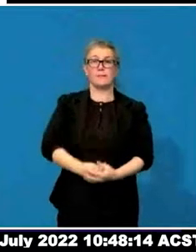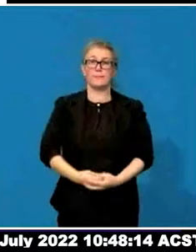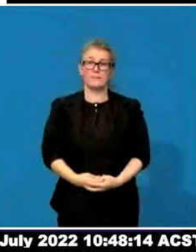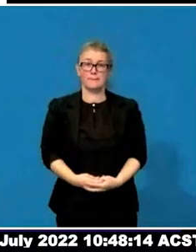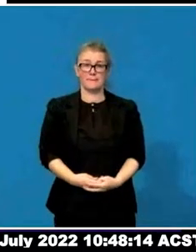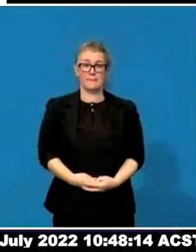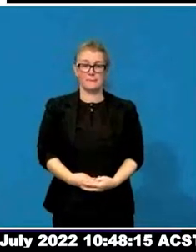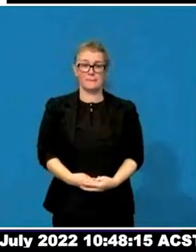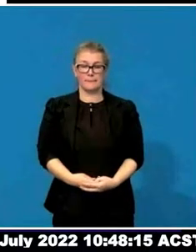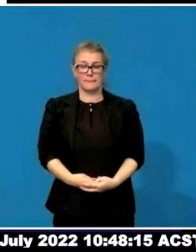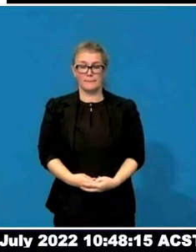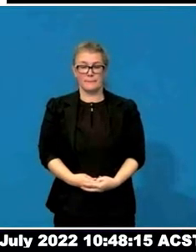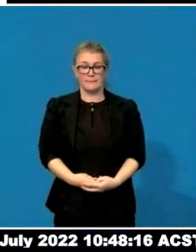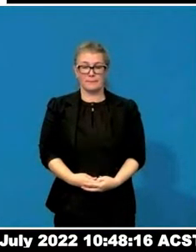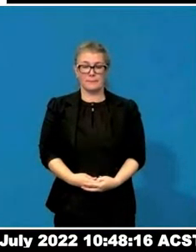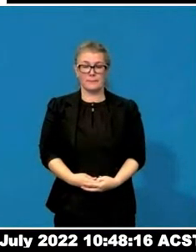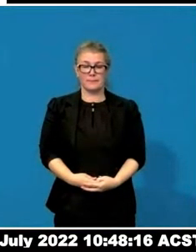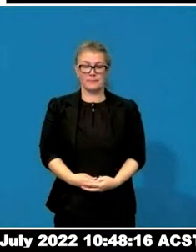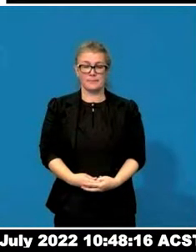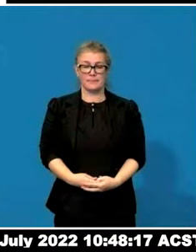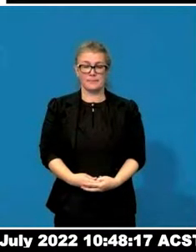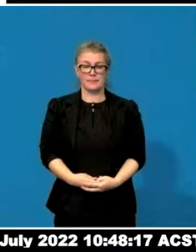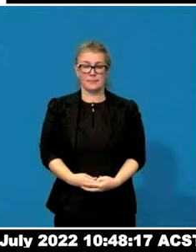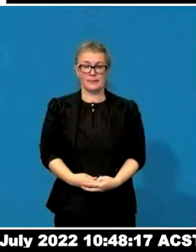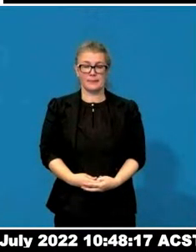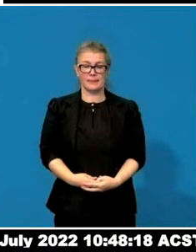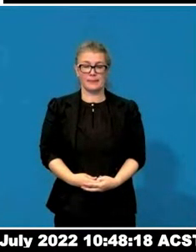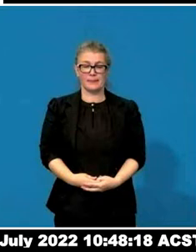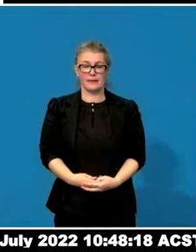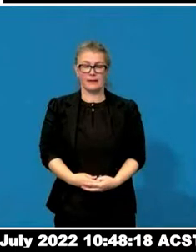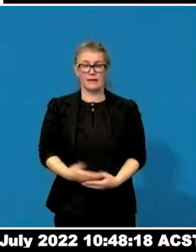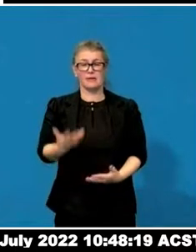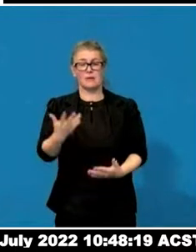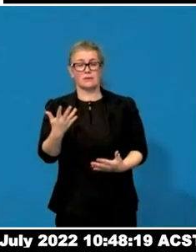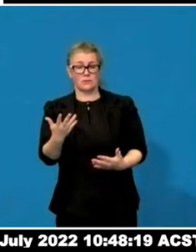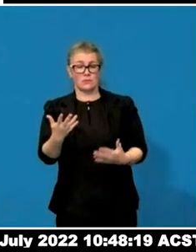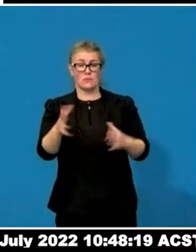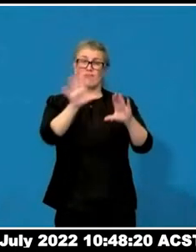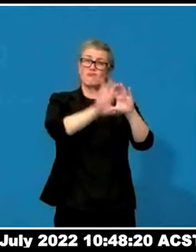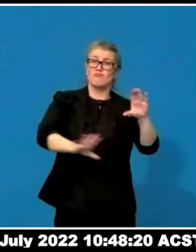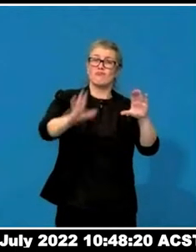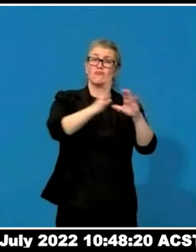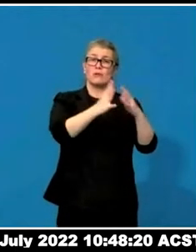come from, and you will see in broad terms, starting in Western Australia, we deal with